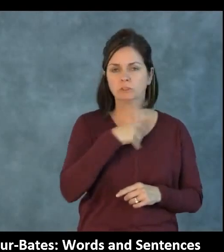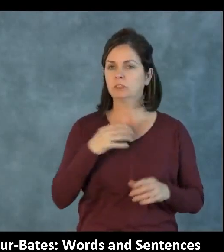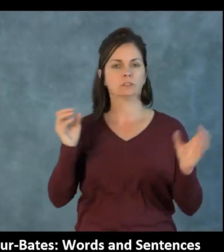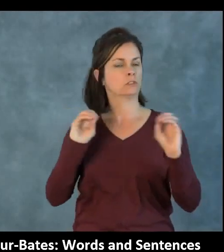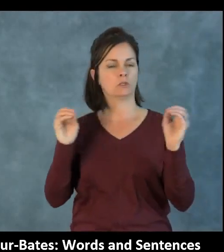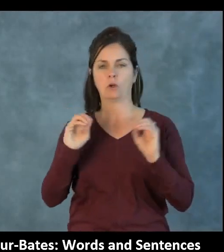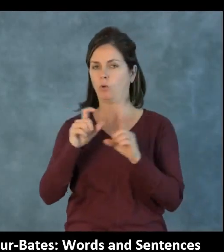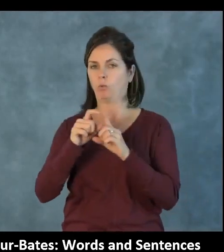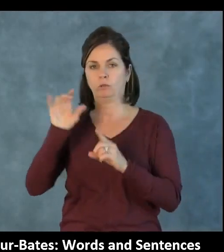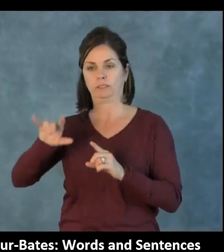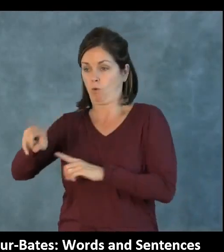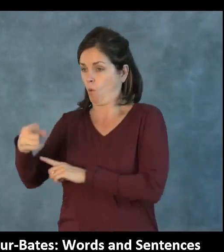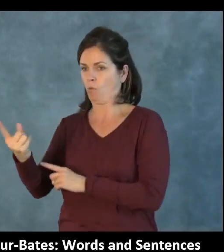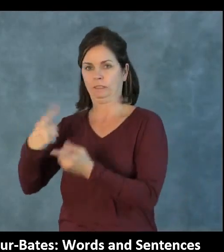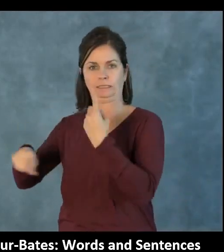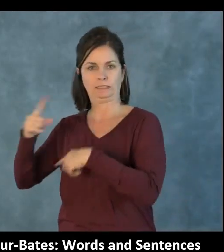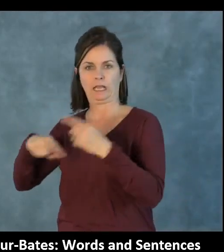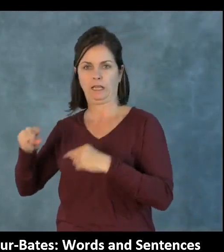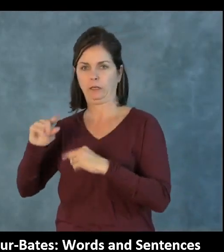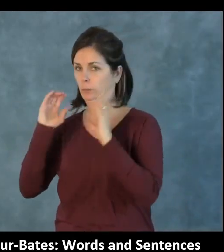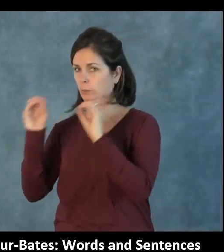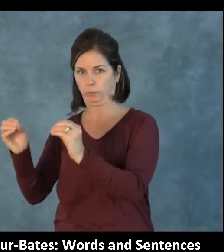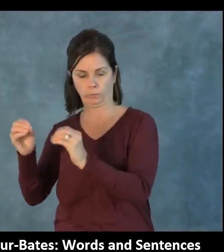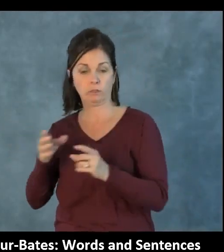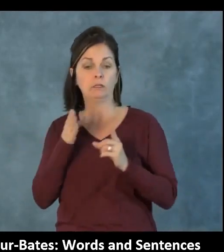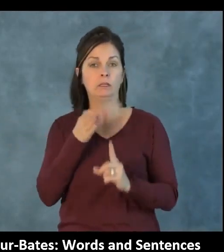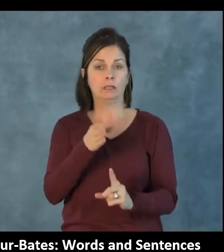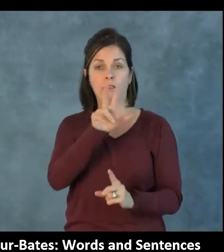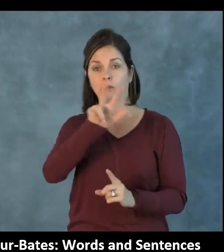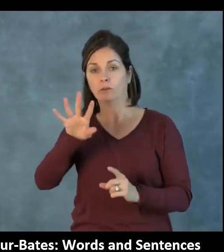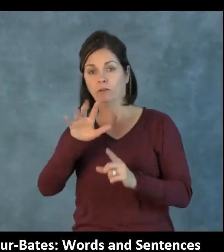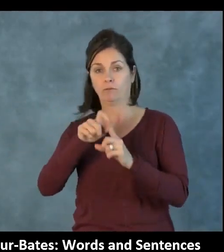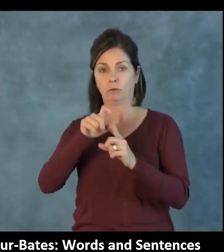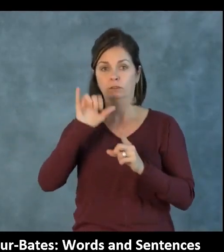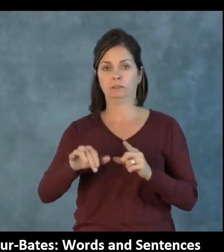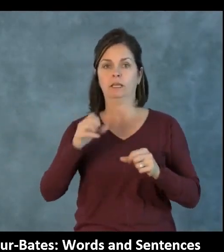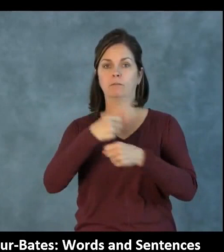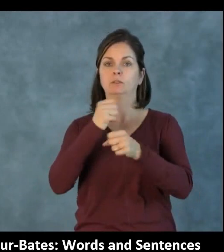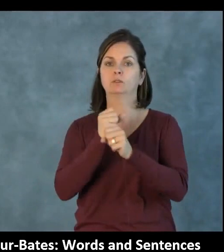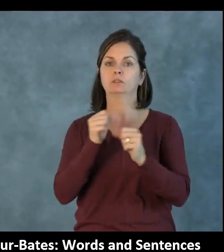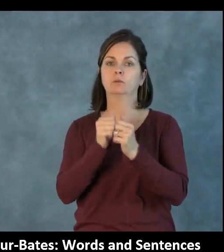She has no words that she's just signing, and she has 35 words that she's producing